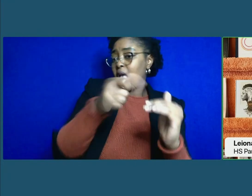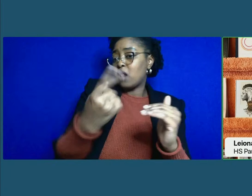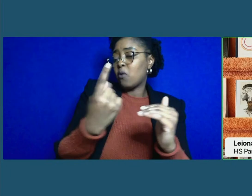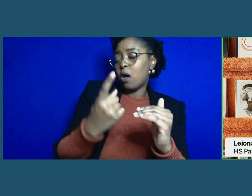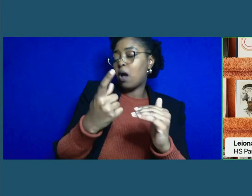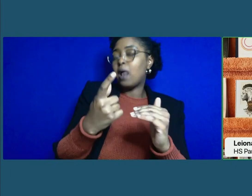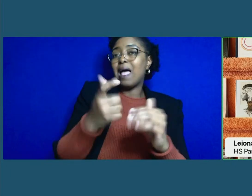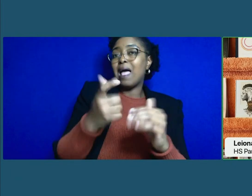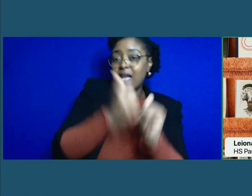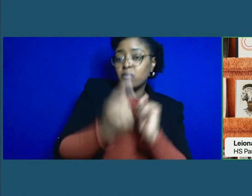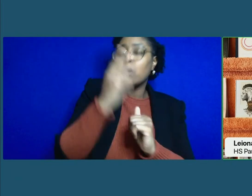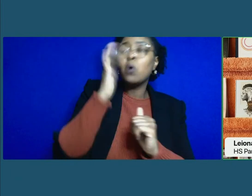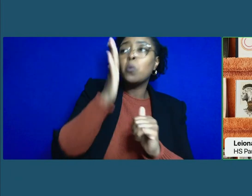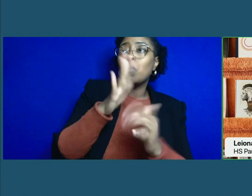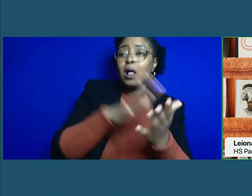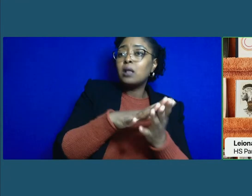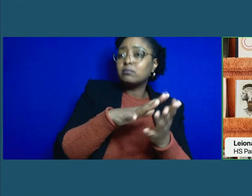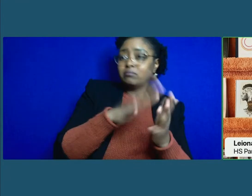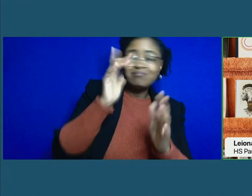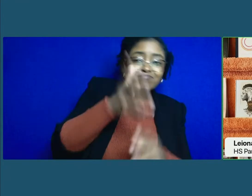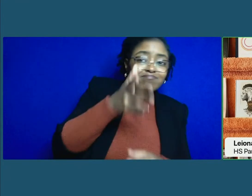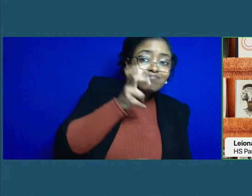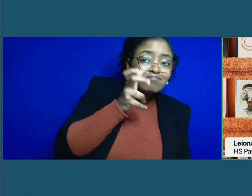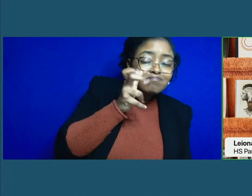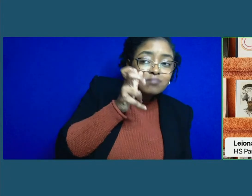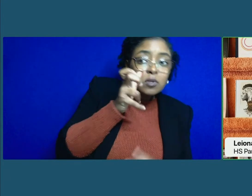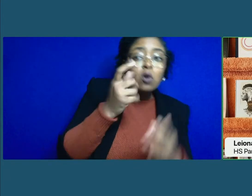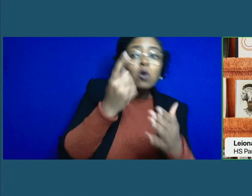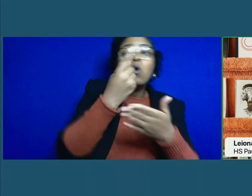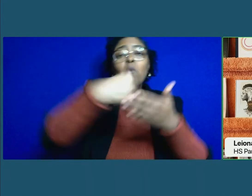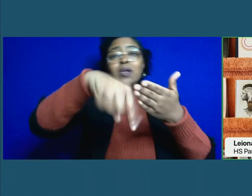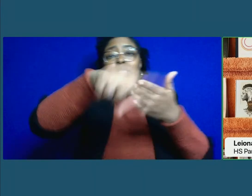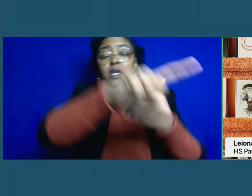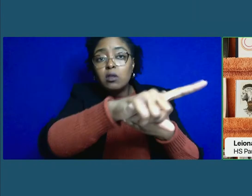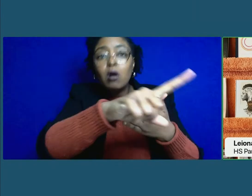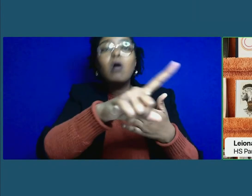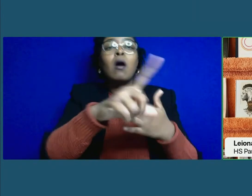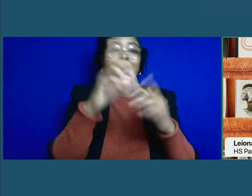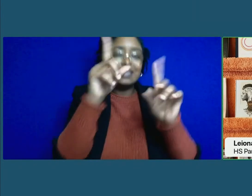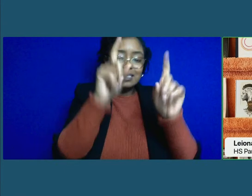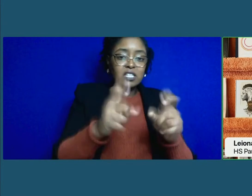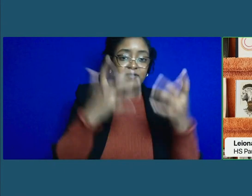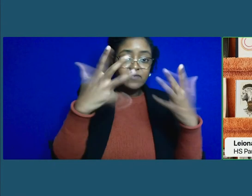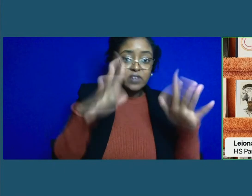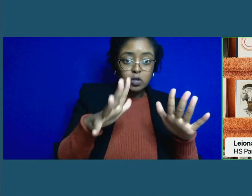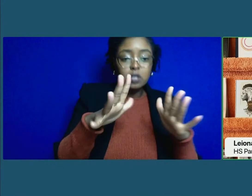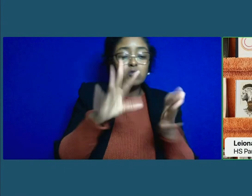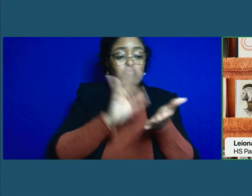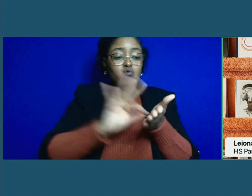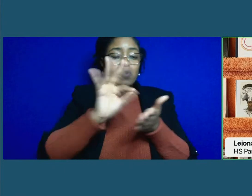that I would need to eslate to anyone and everyone that would listen. He was then tested about